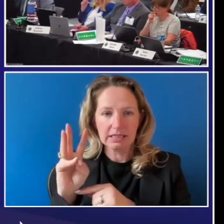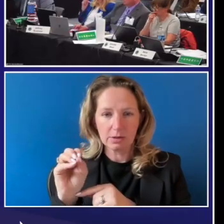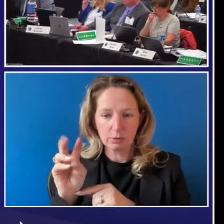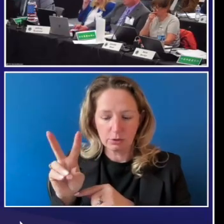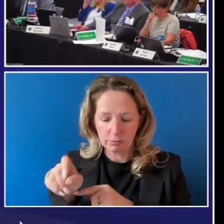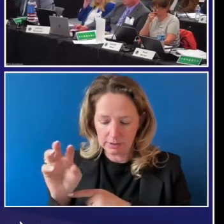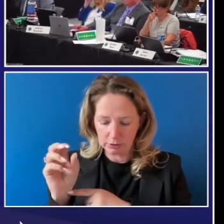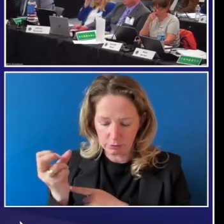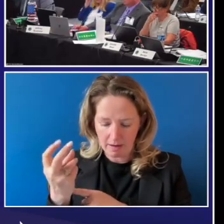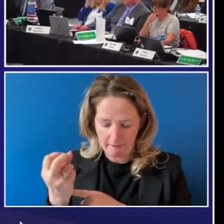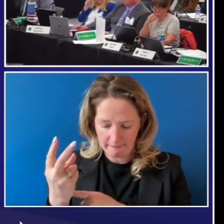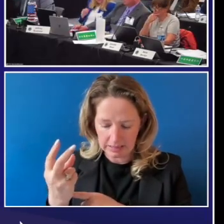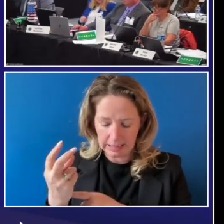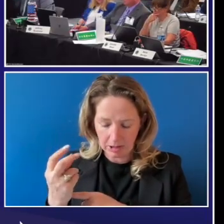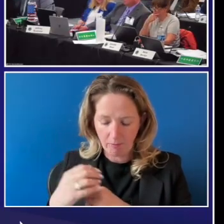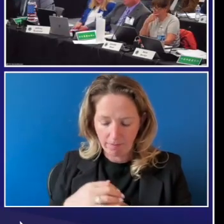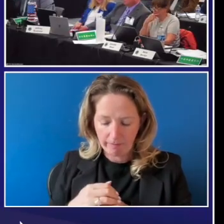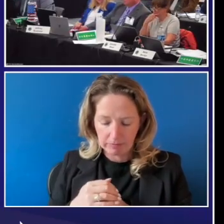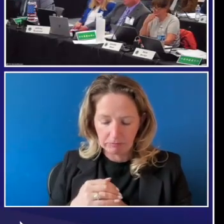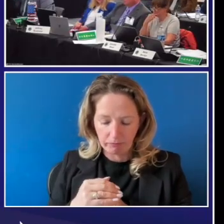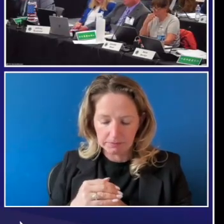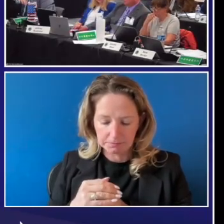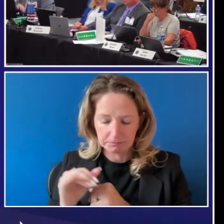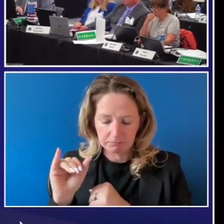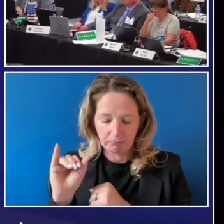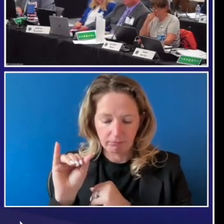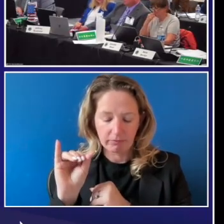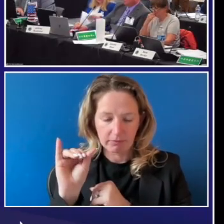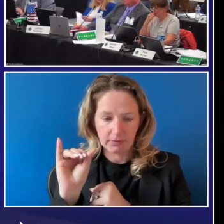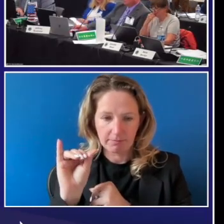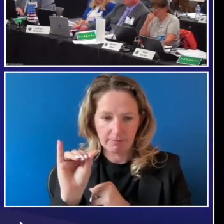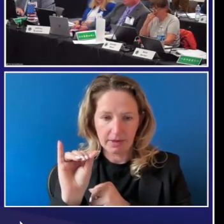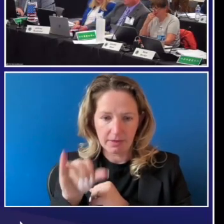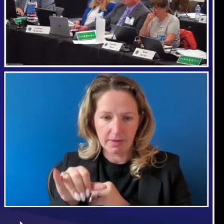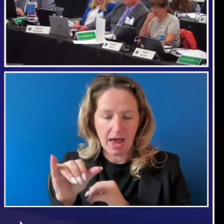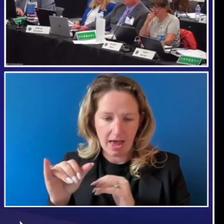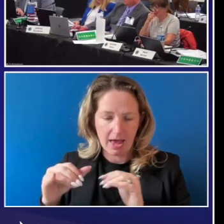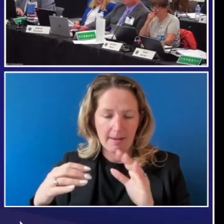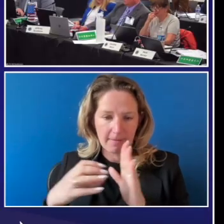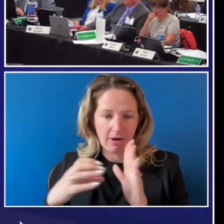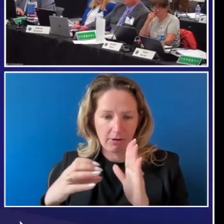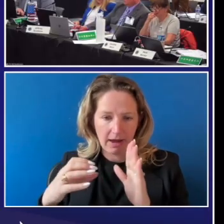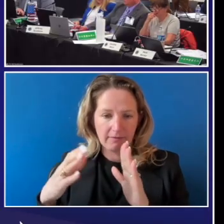Um, The bottom of that paragraph, uh, which is at the top of page 20, uh,